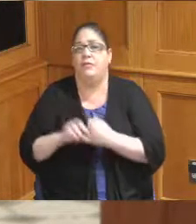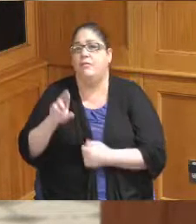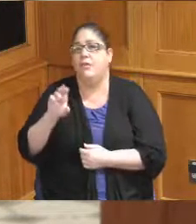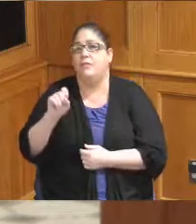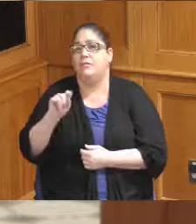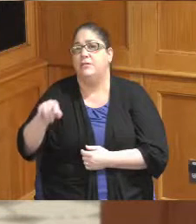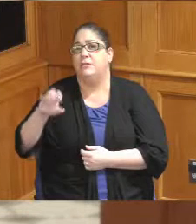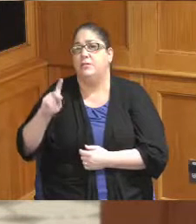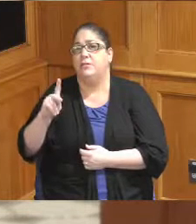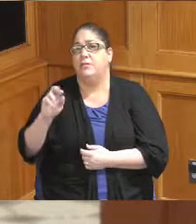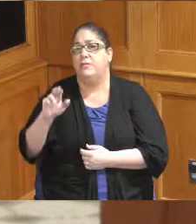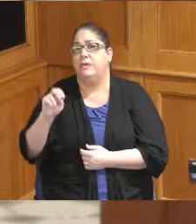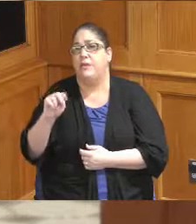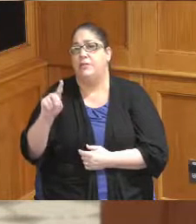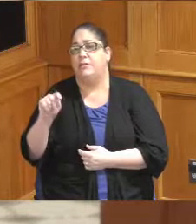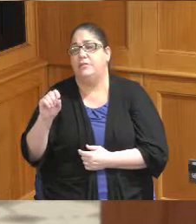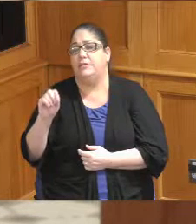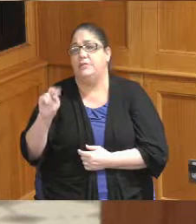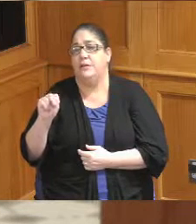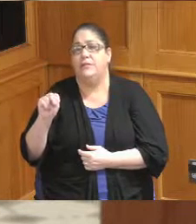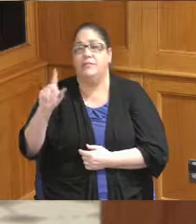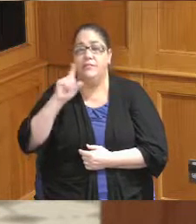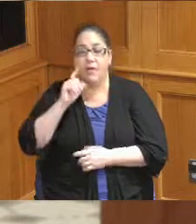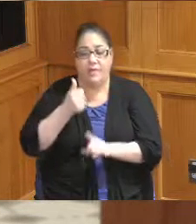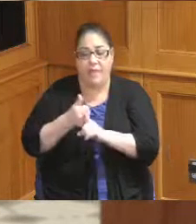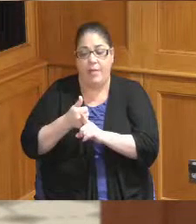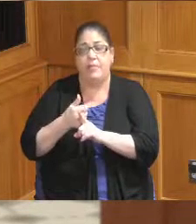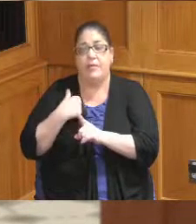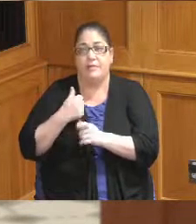the Director of Pharmacy for Saint Vincent De Paul as well in case there are any questions